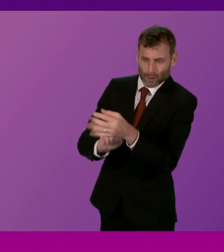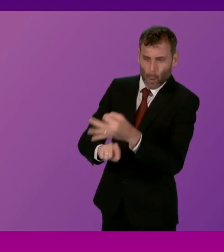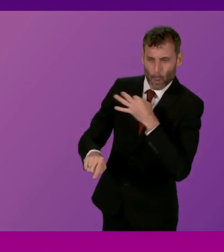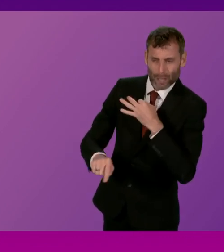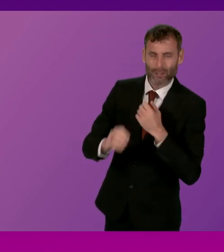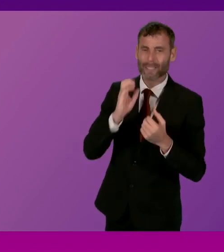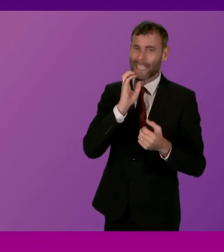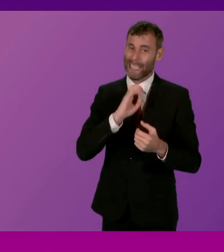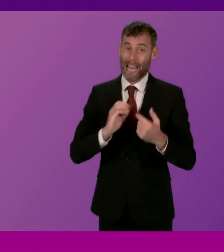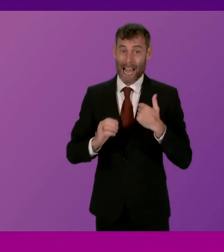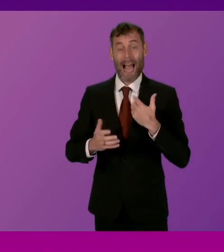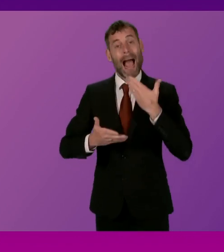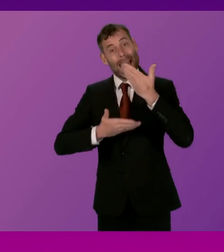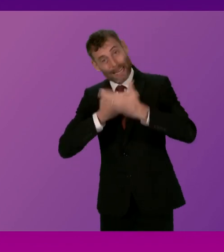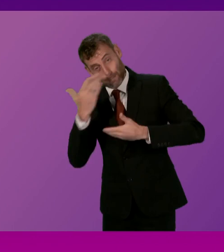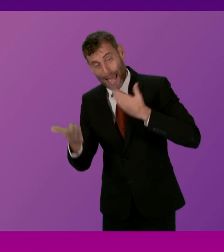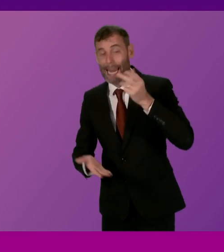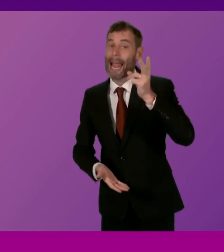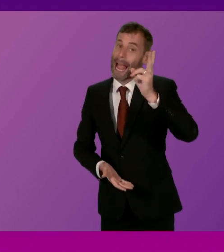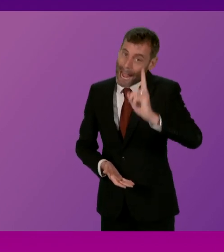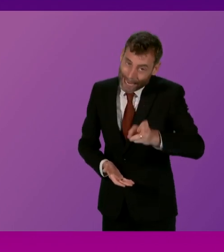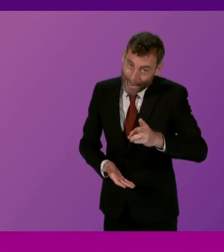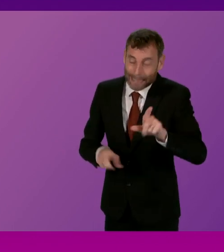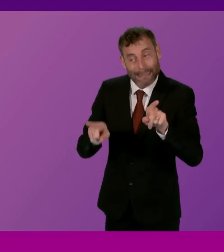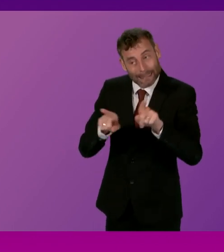Let me explain it to Neil Bibby once again.